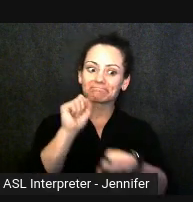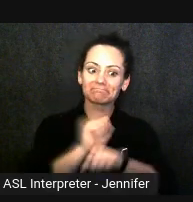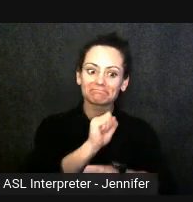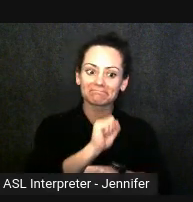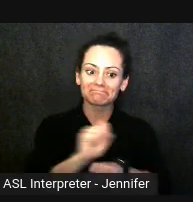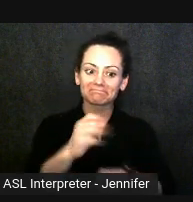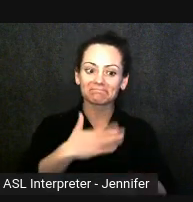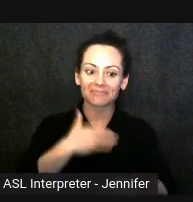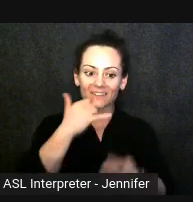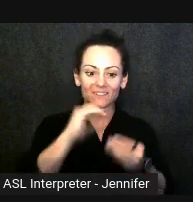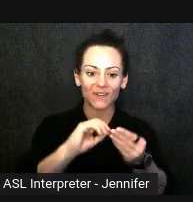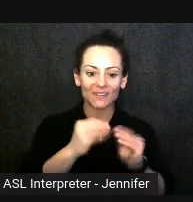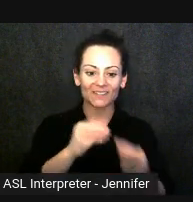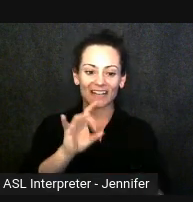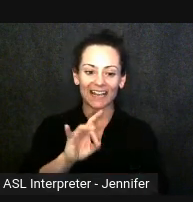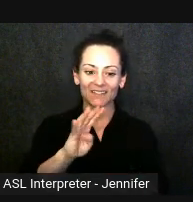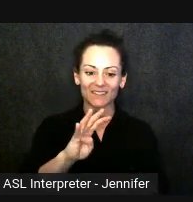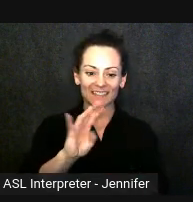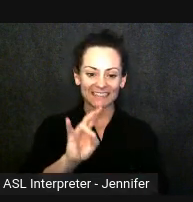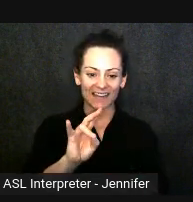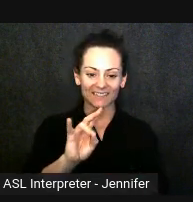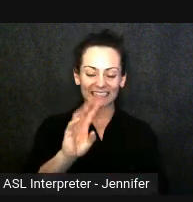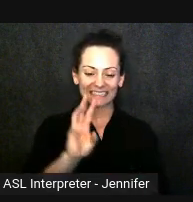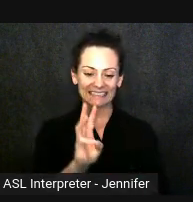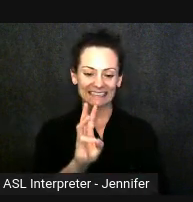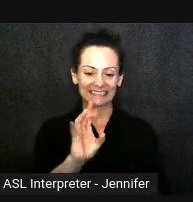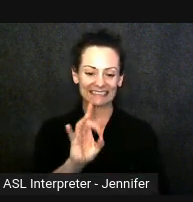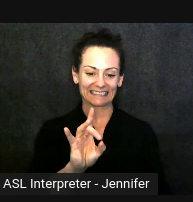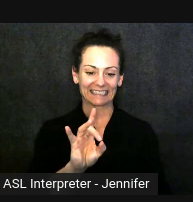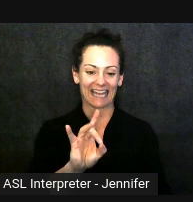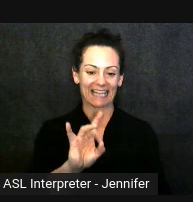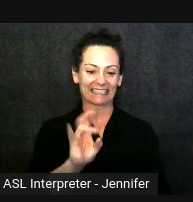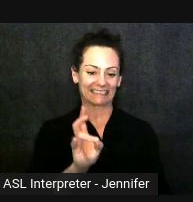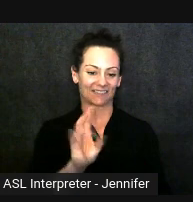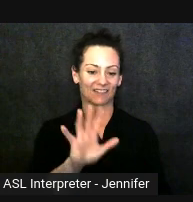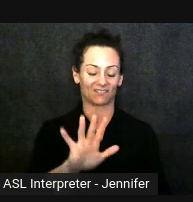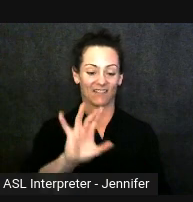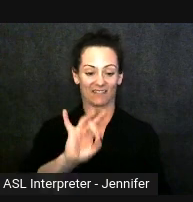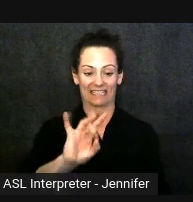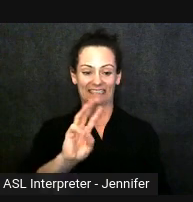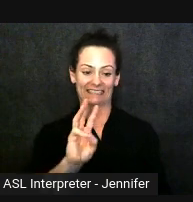That's 847-687-5860 US.